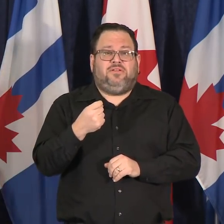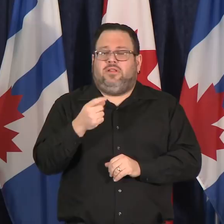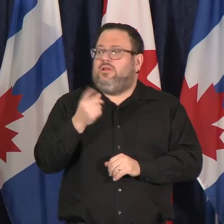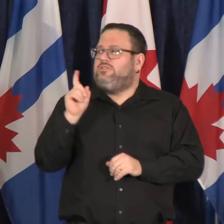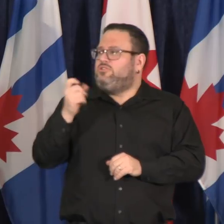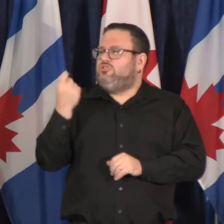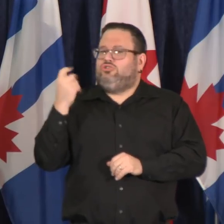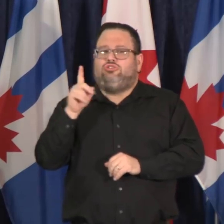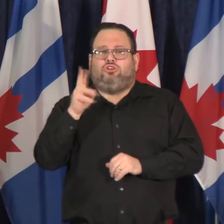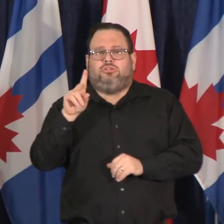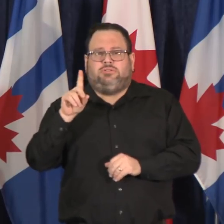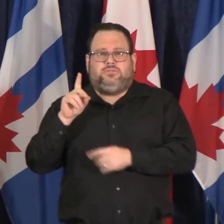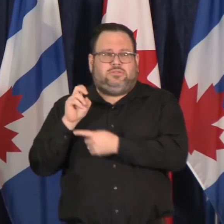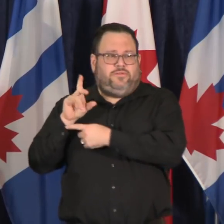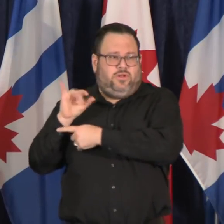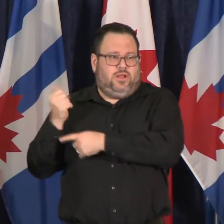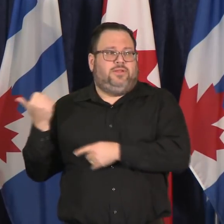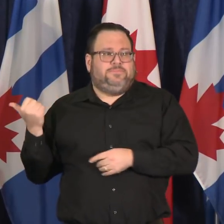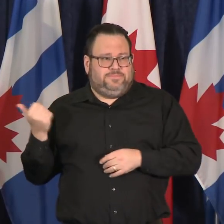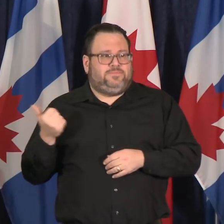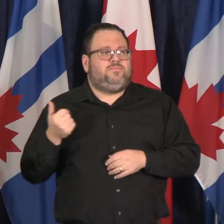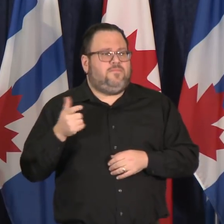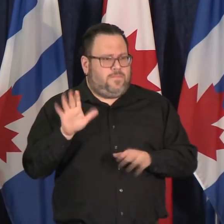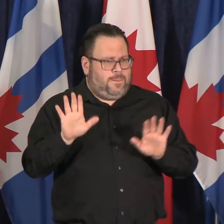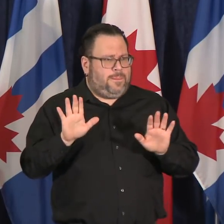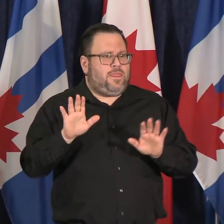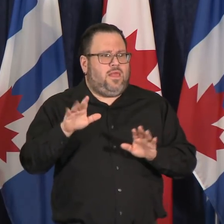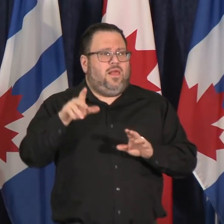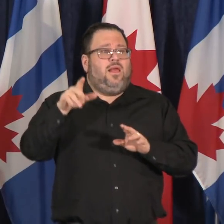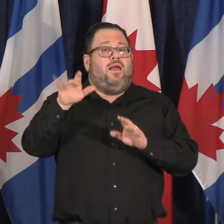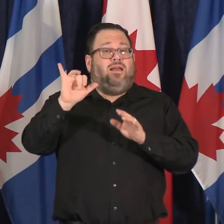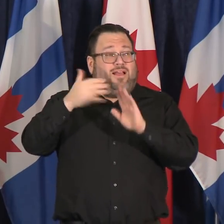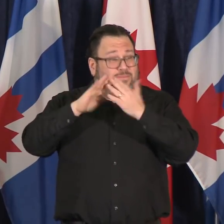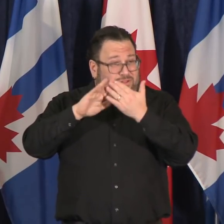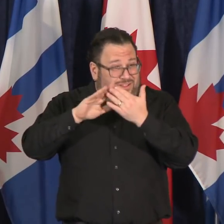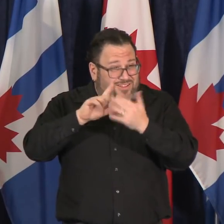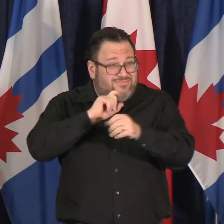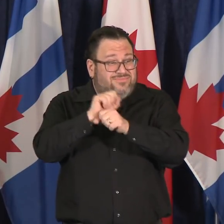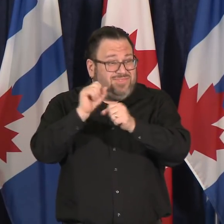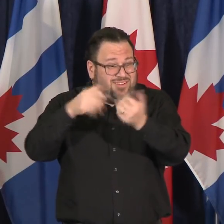are 11 cases now if community transmission in the city I know you won't speak to details about specific cases but is there anything that your